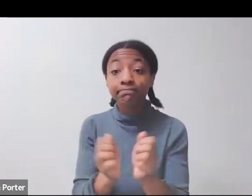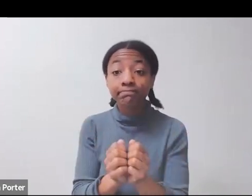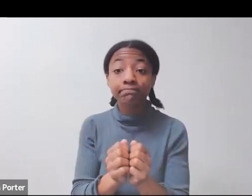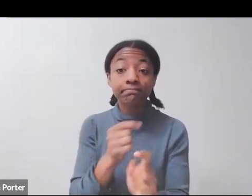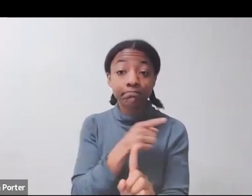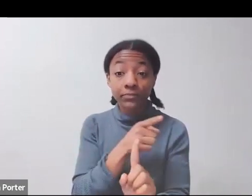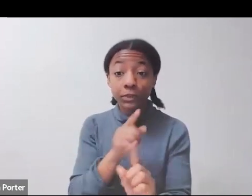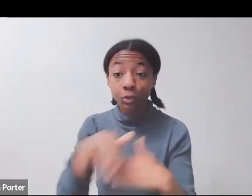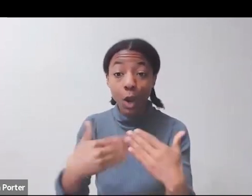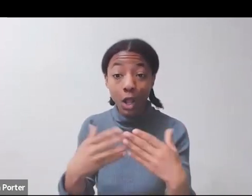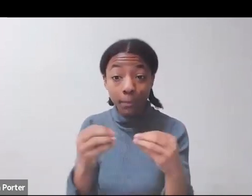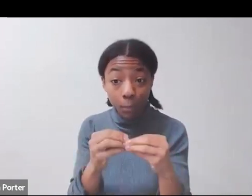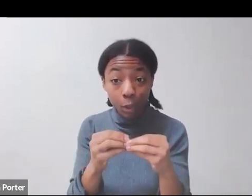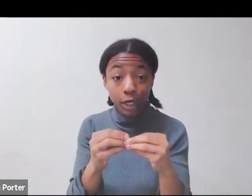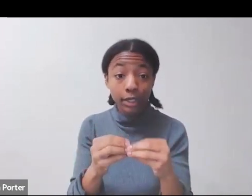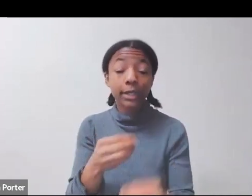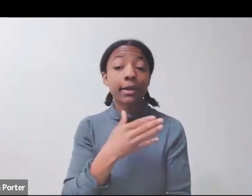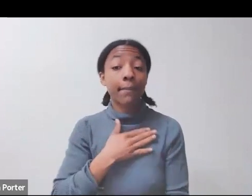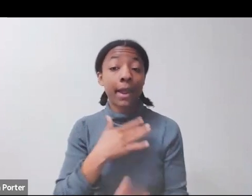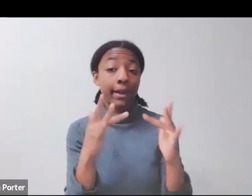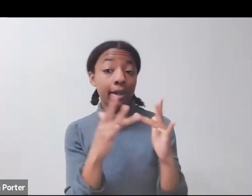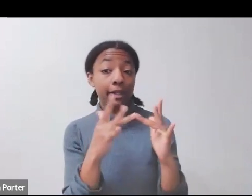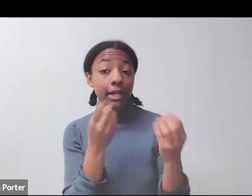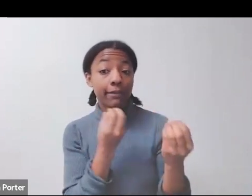uw.edu/accesscomputing.